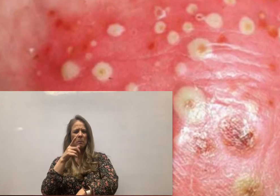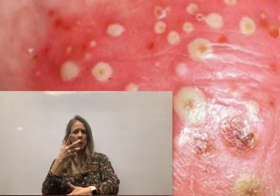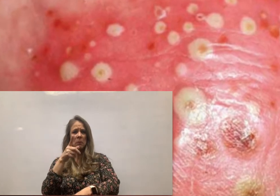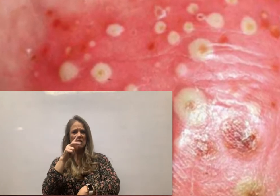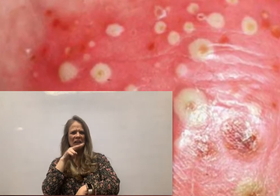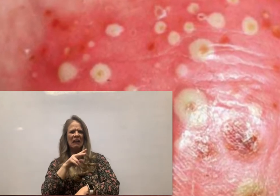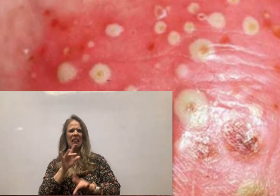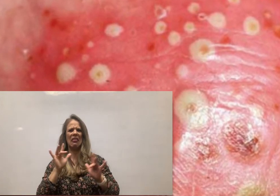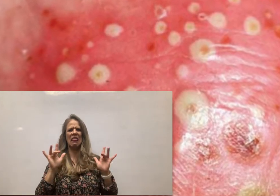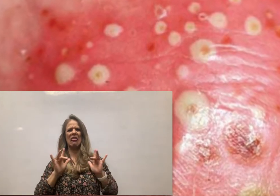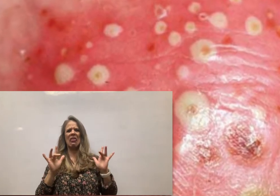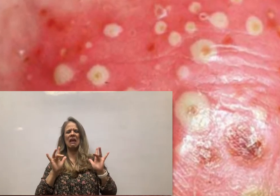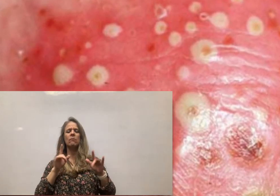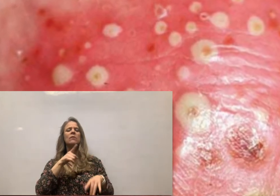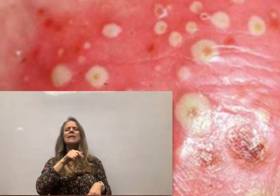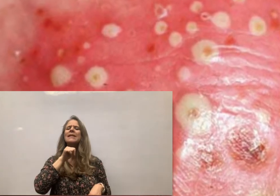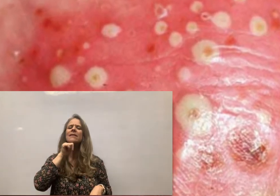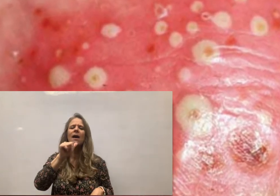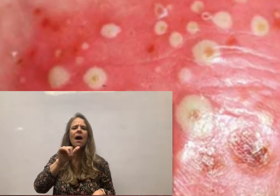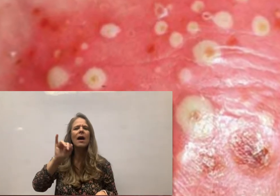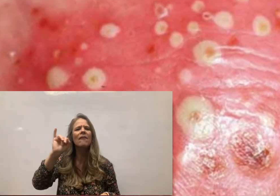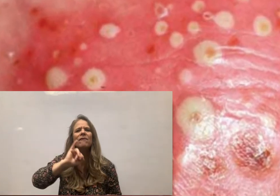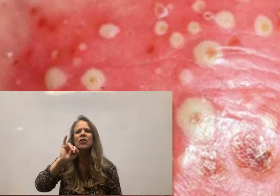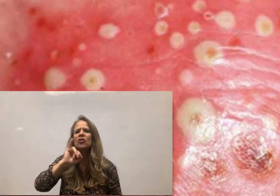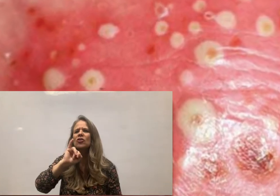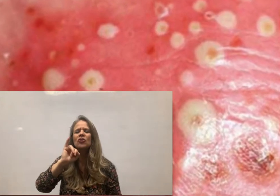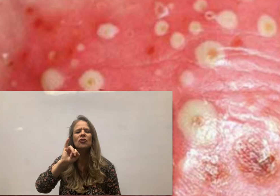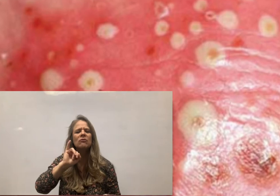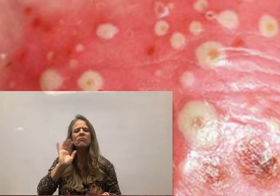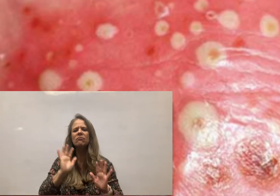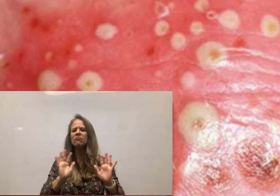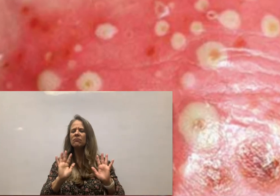Not an infection, nor it is contagious.